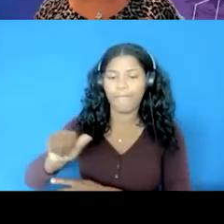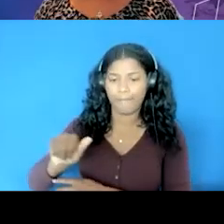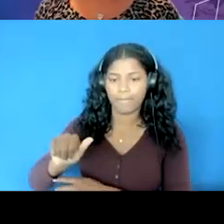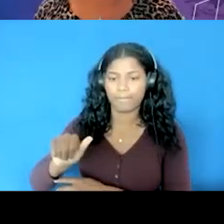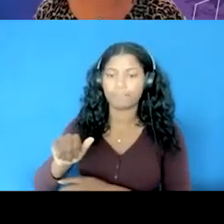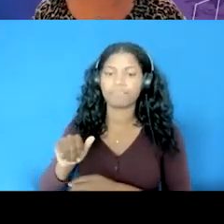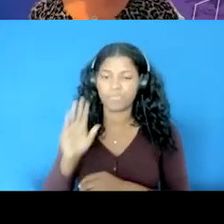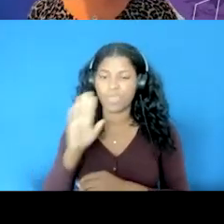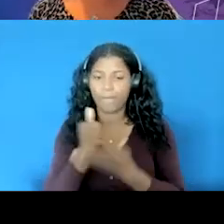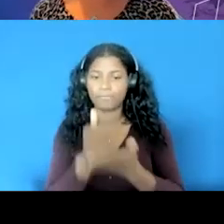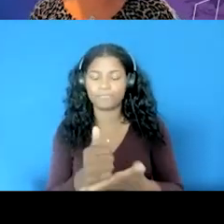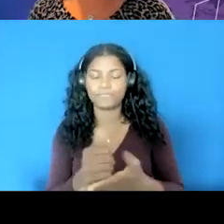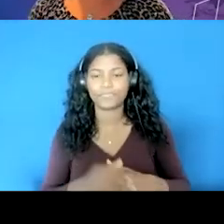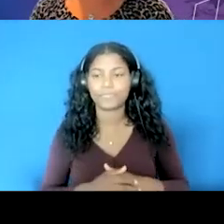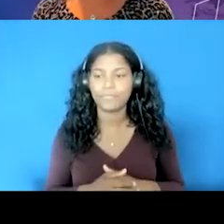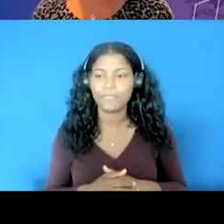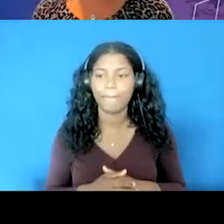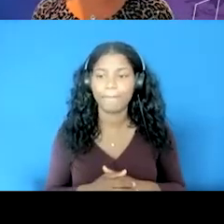Thank you so much for participating in our poll.